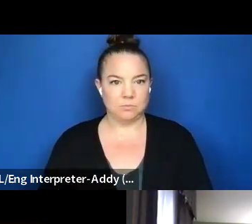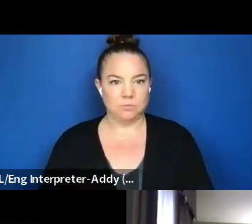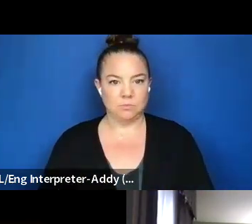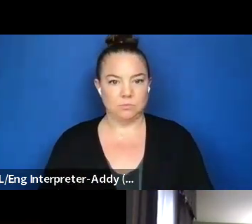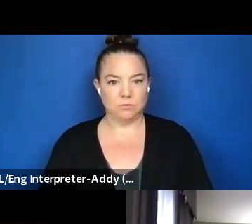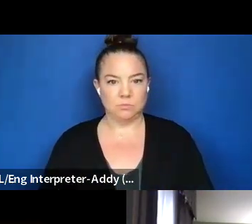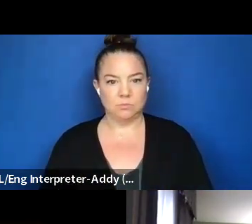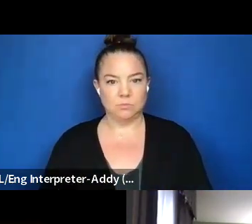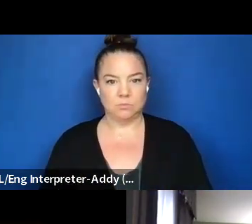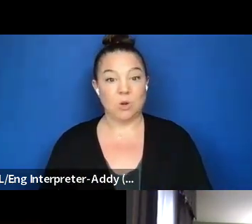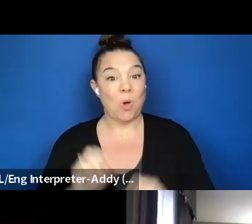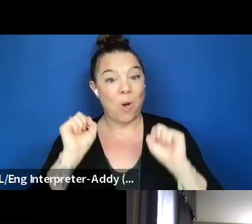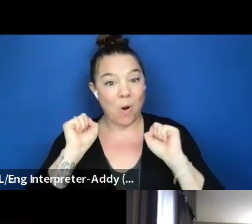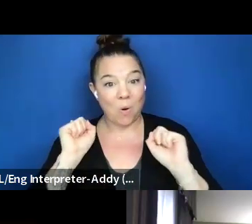Adeleigh Belyeu: So. Elissa w/ APRIL: Okay, are we